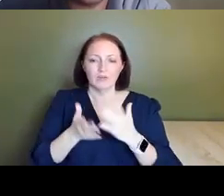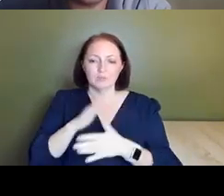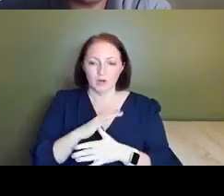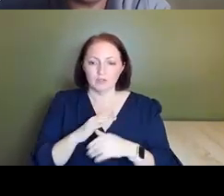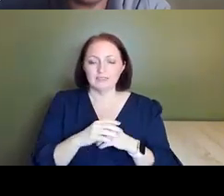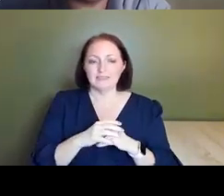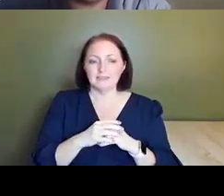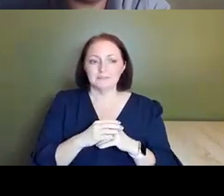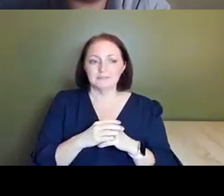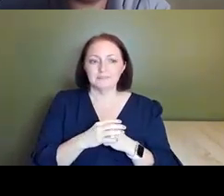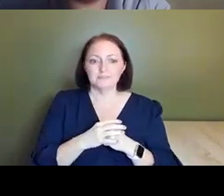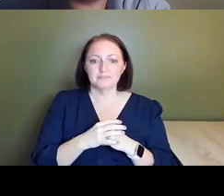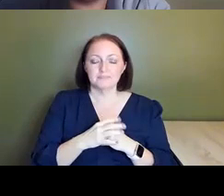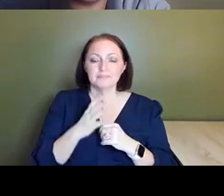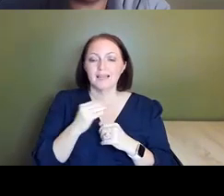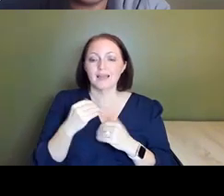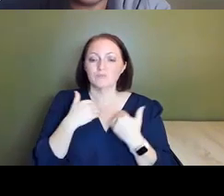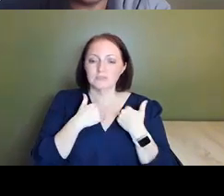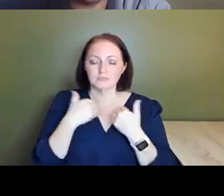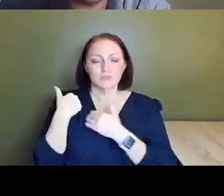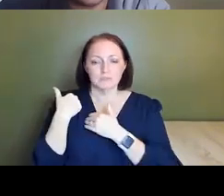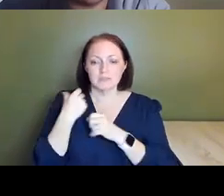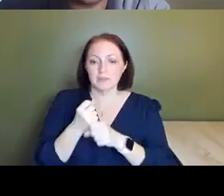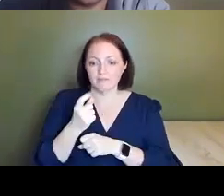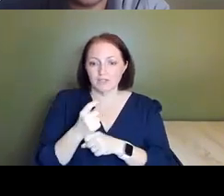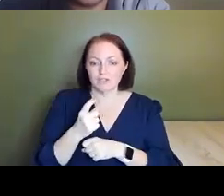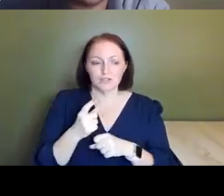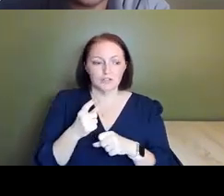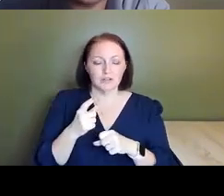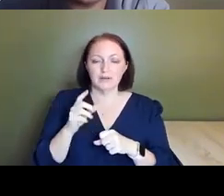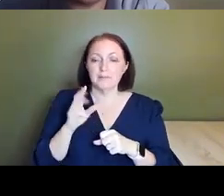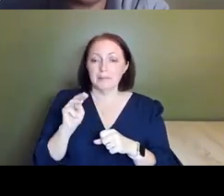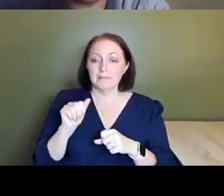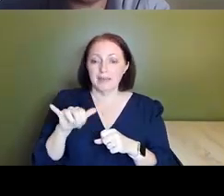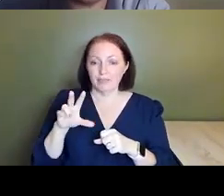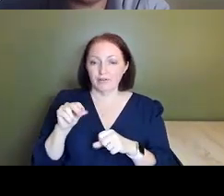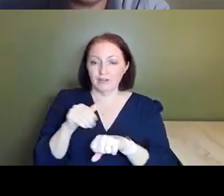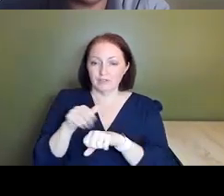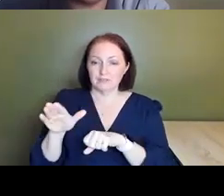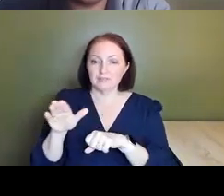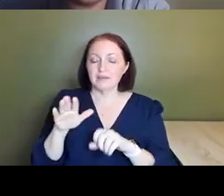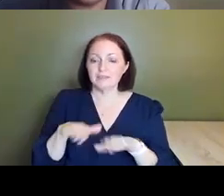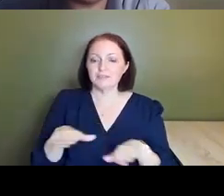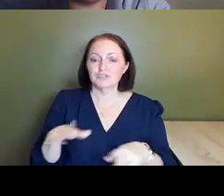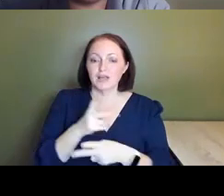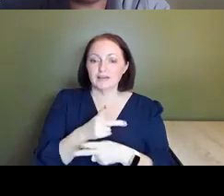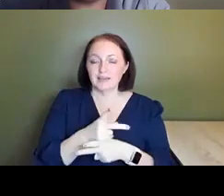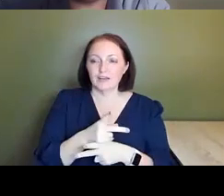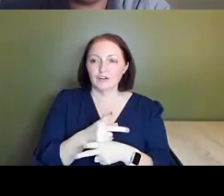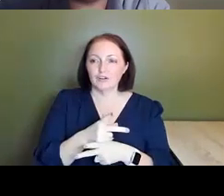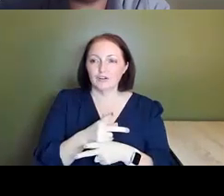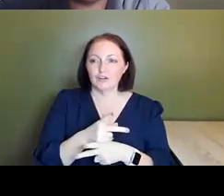They also are responsible every year by May 30 to submit the child care to the California